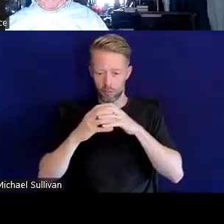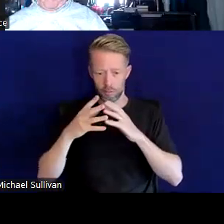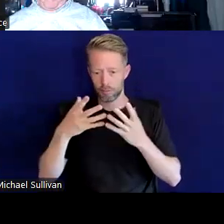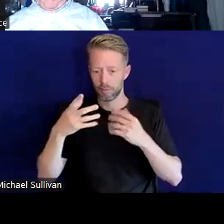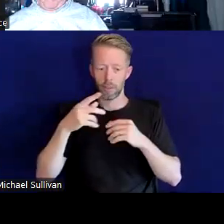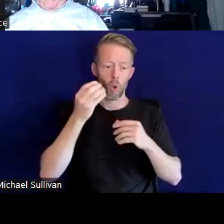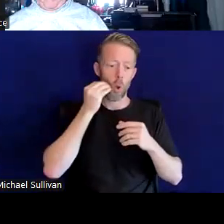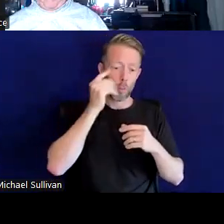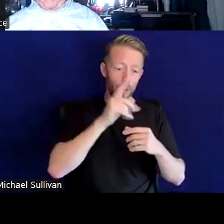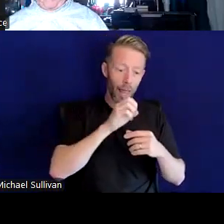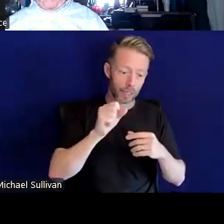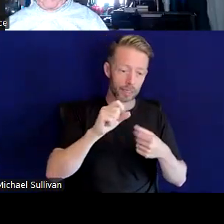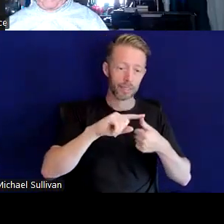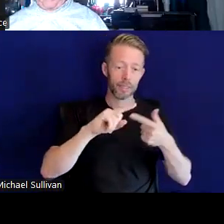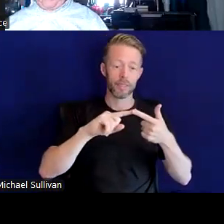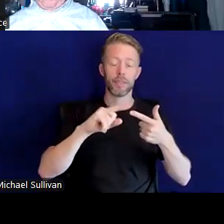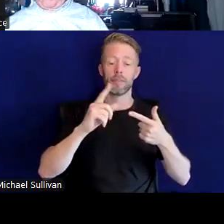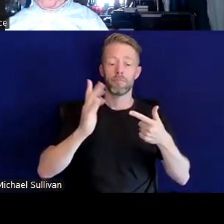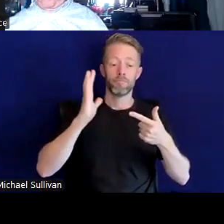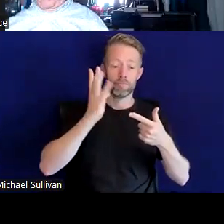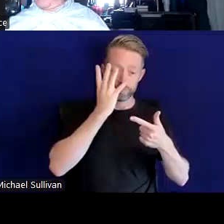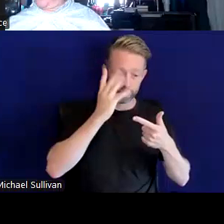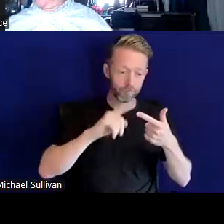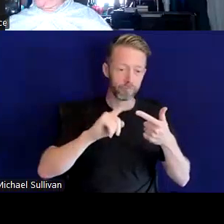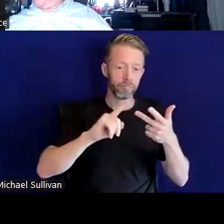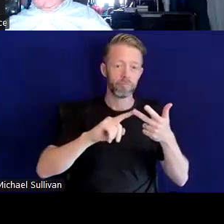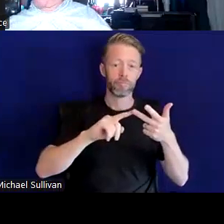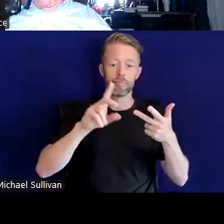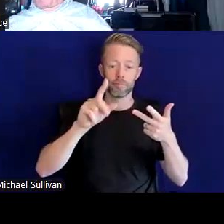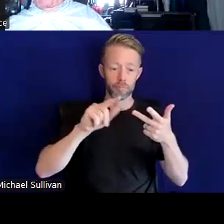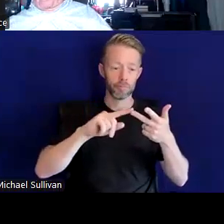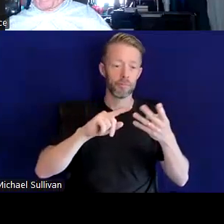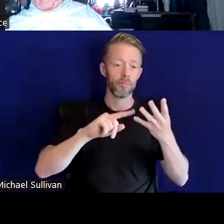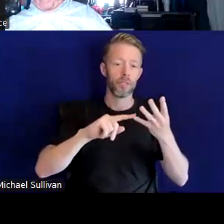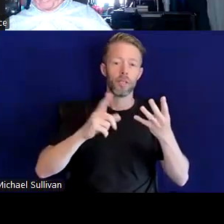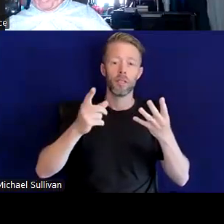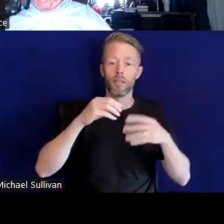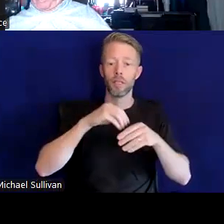people who have been homeless, incarcerated, within